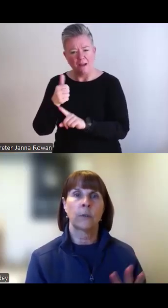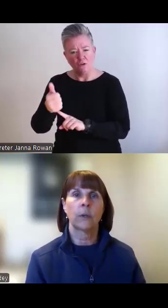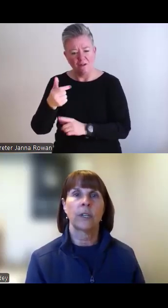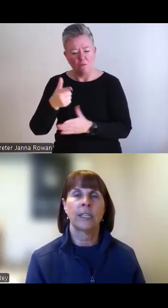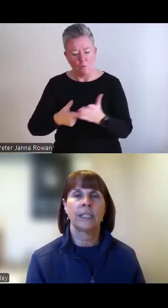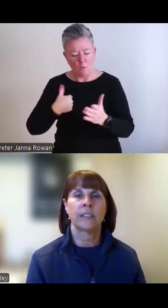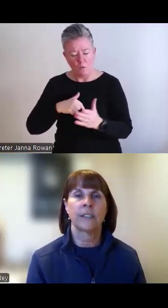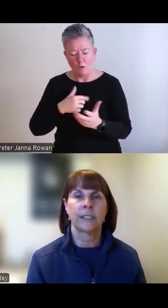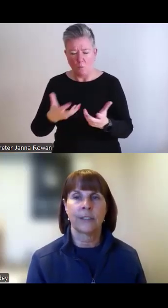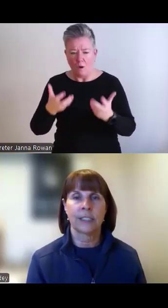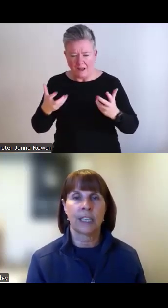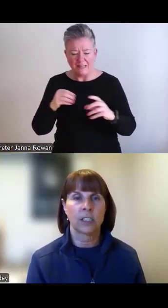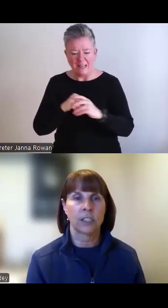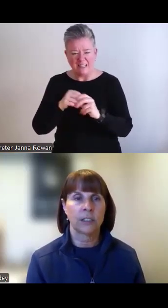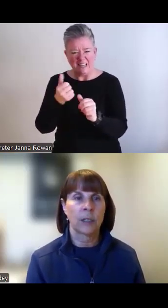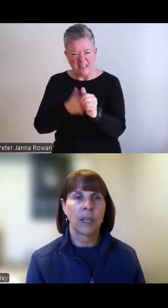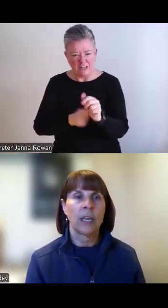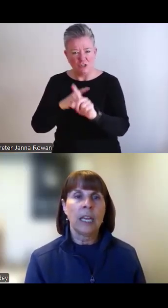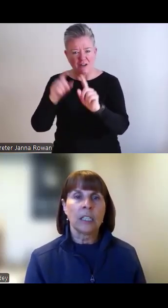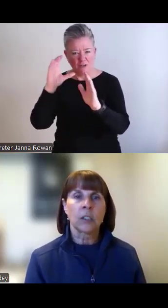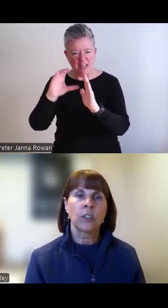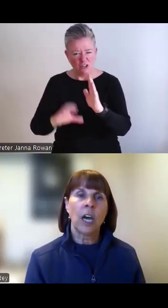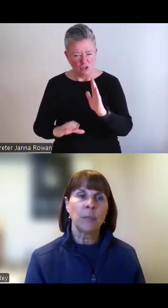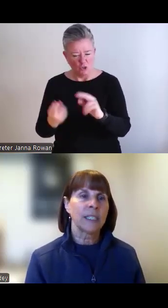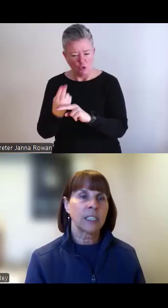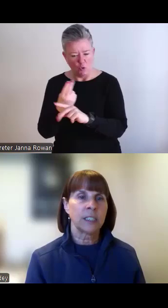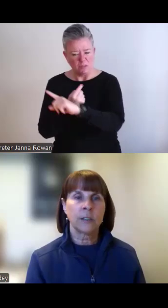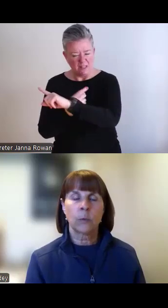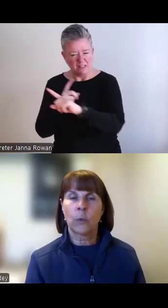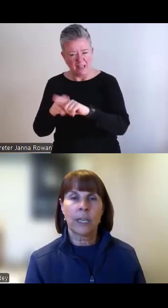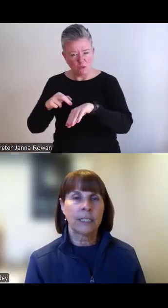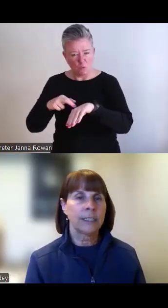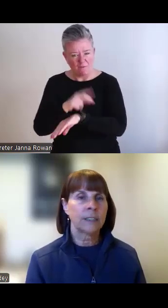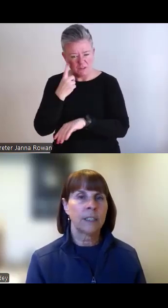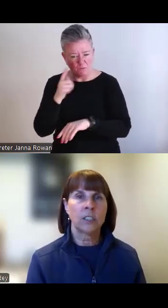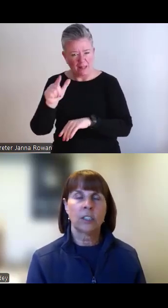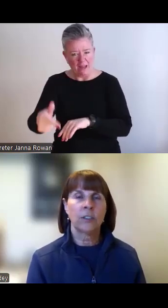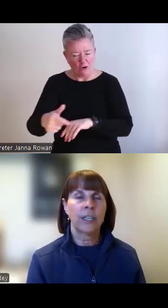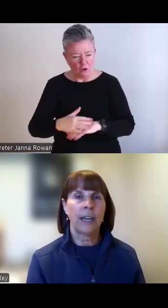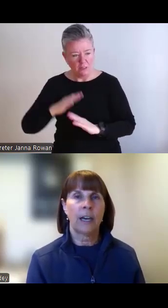looking for in each of the different sections. So, top section is what kind of technology do